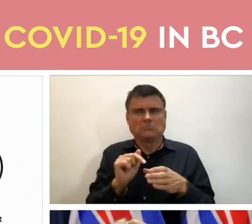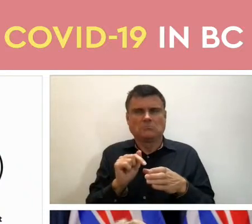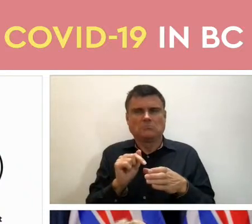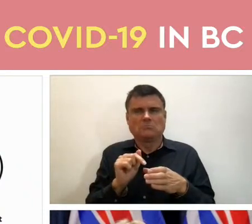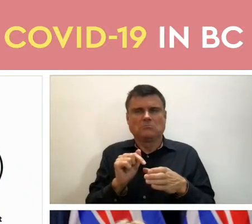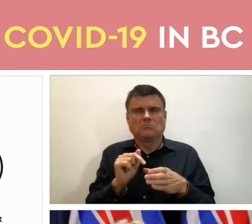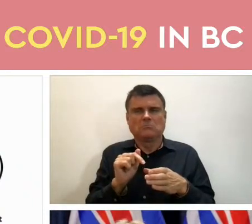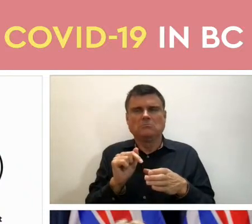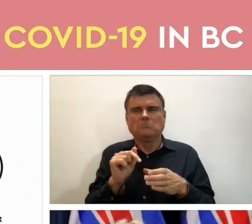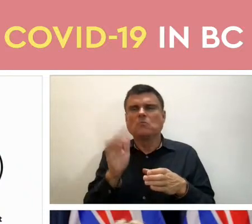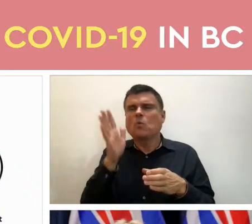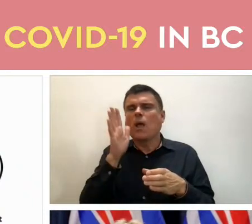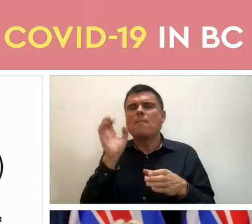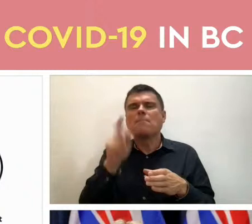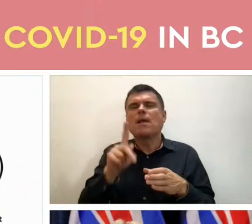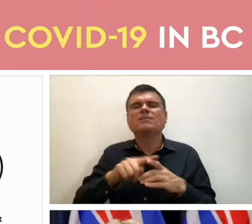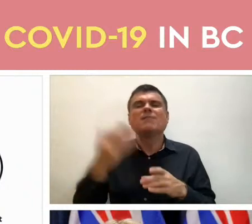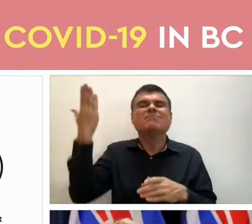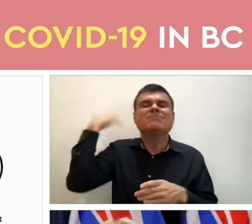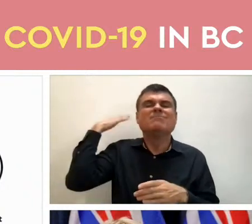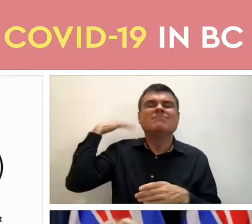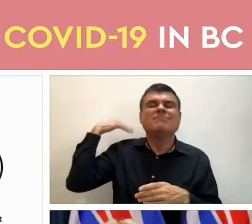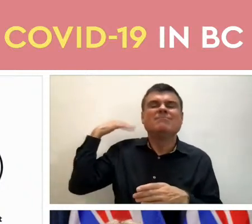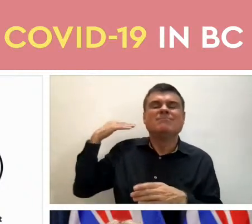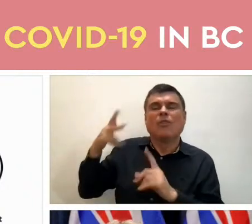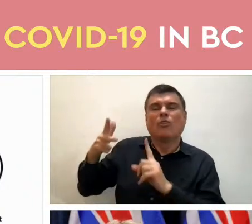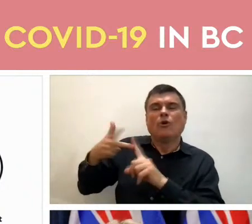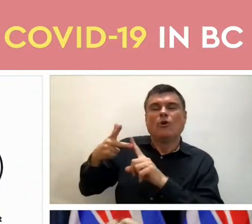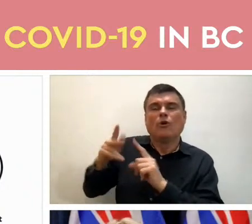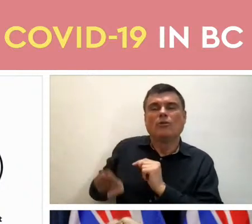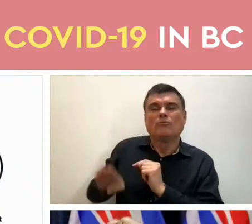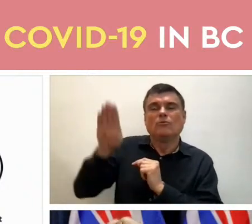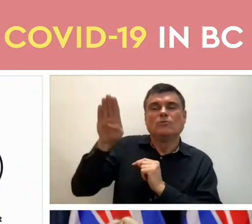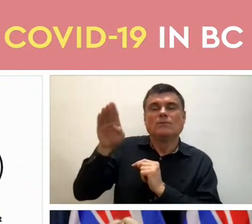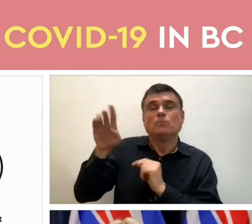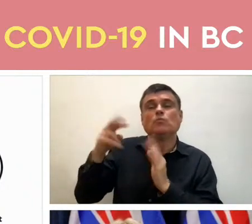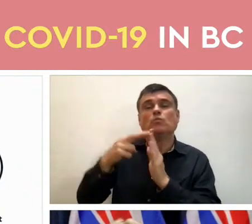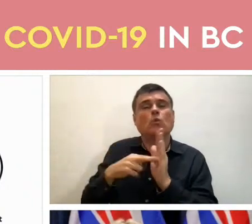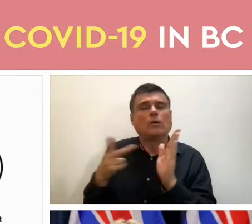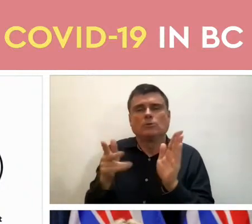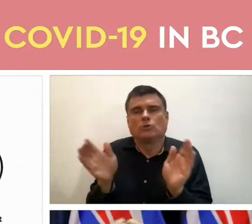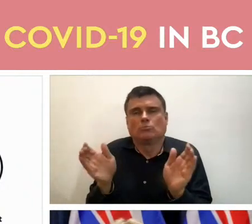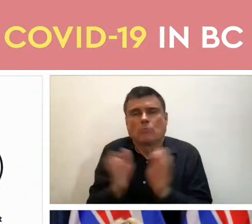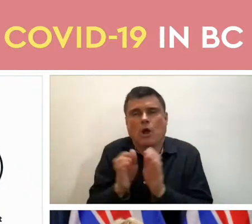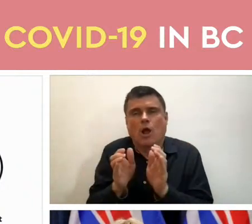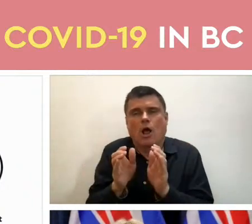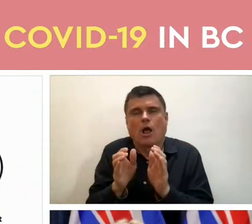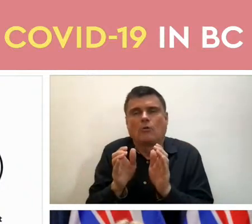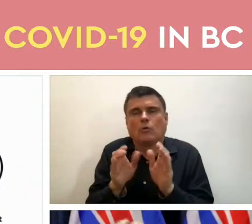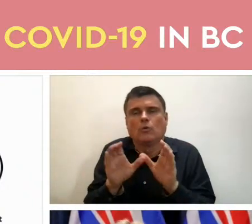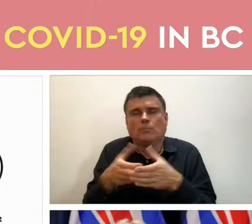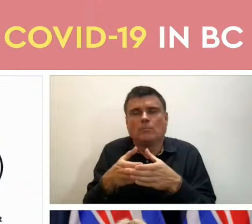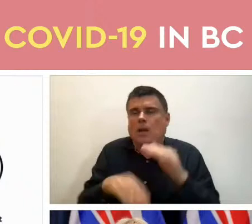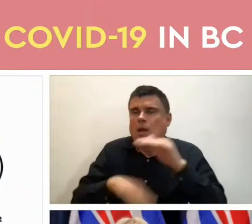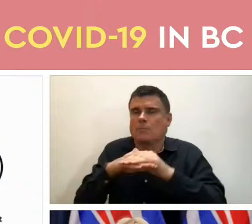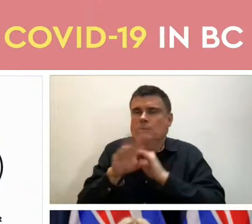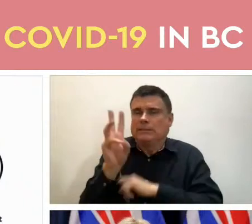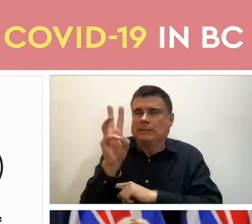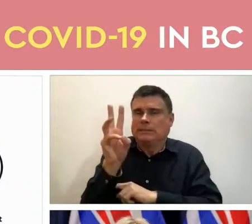during the last waves of this pandemic so that is smaller groups. Maximum of six people per table,